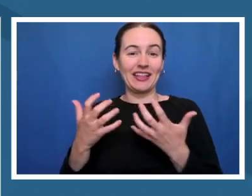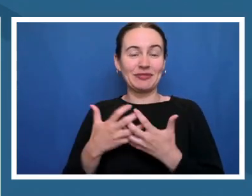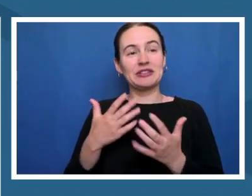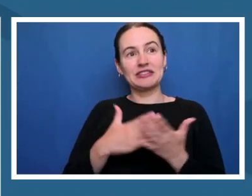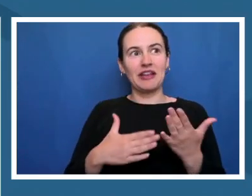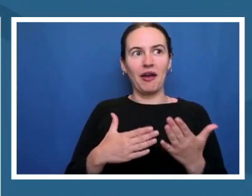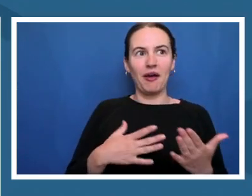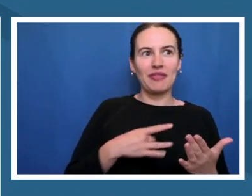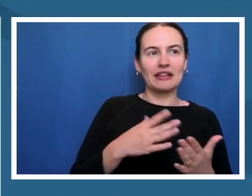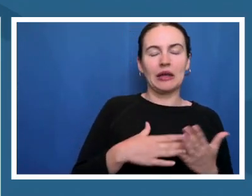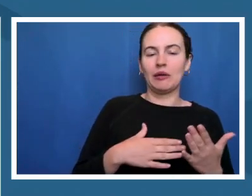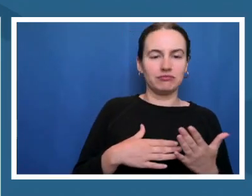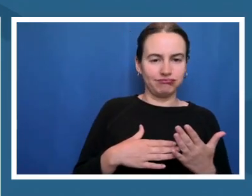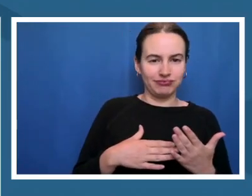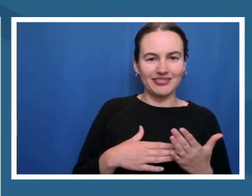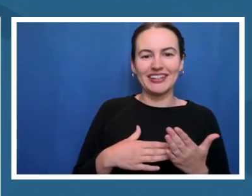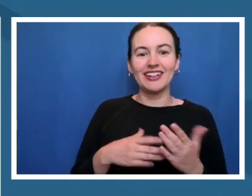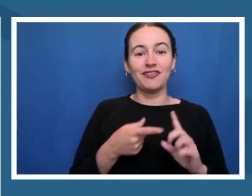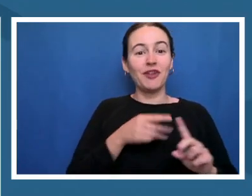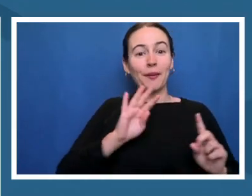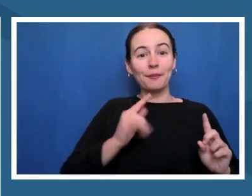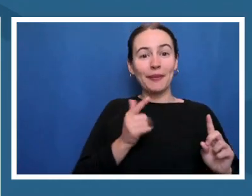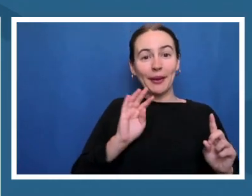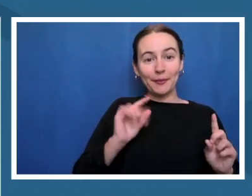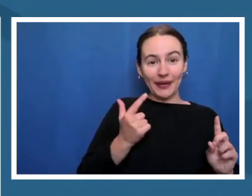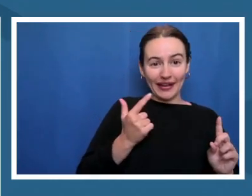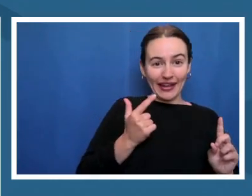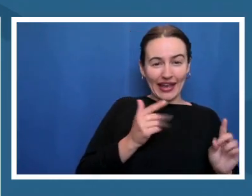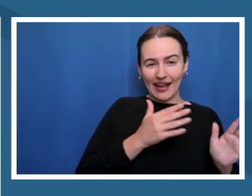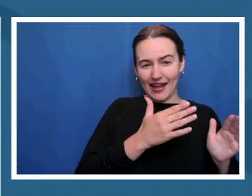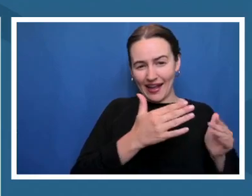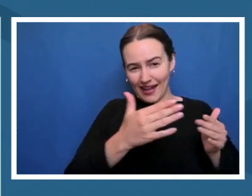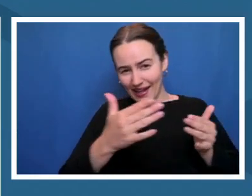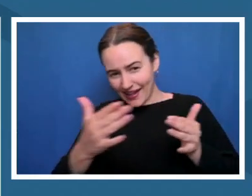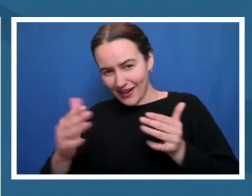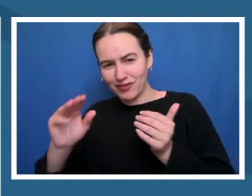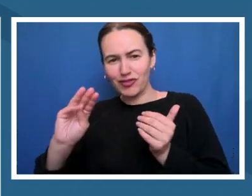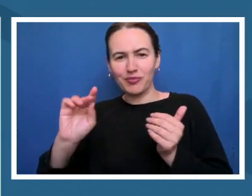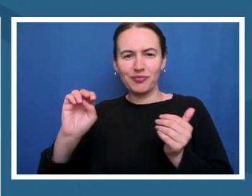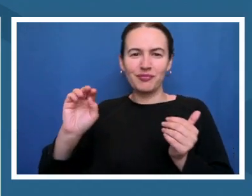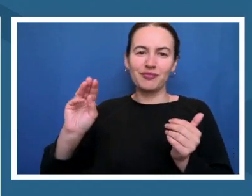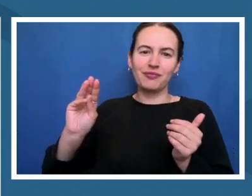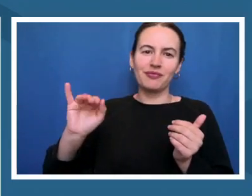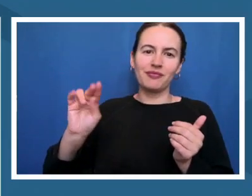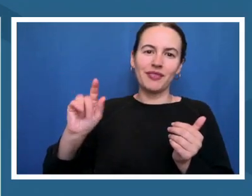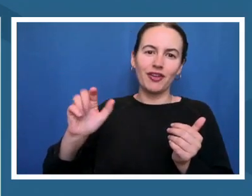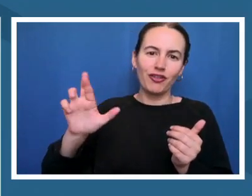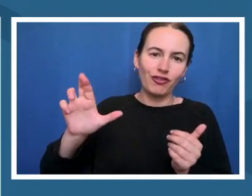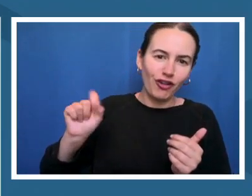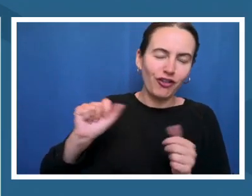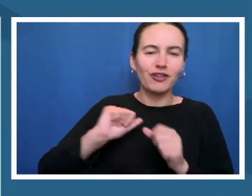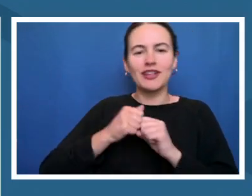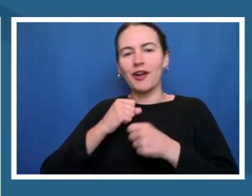bang to the creation of the minerals and elements make up our stuff and it was it